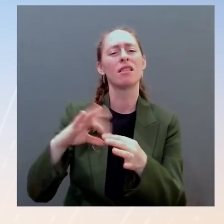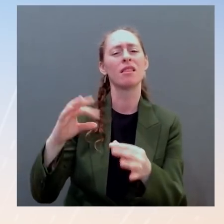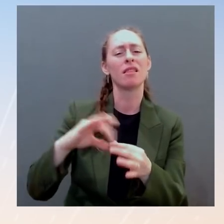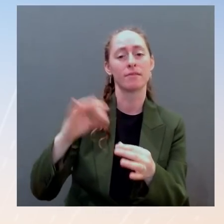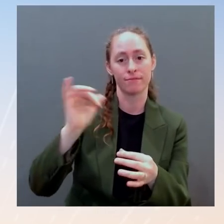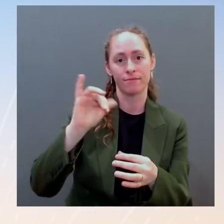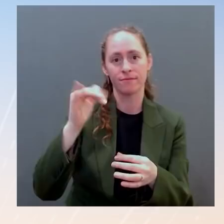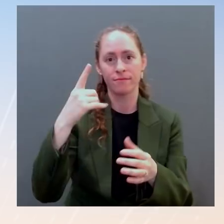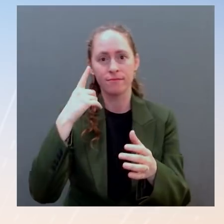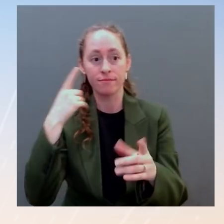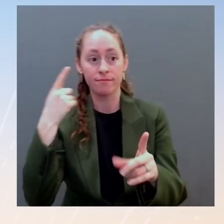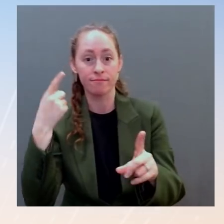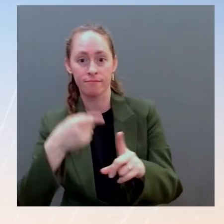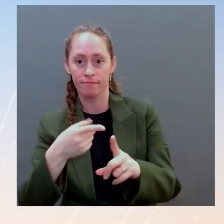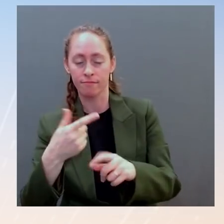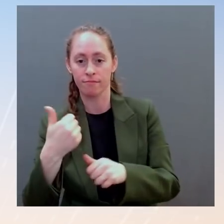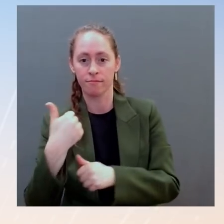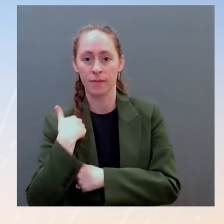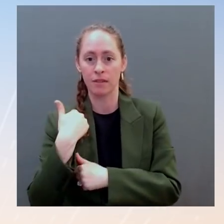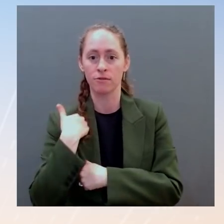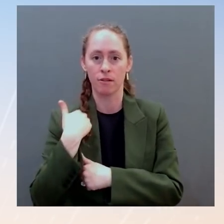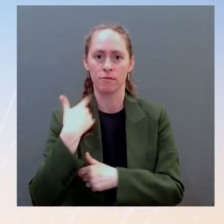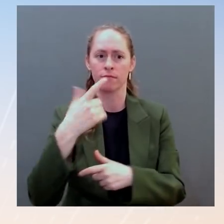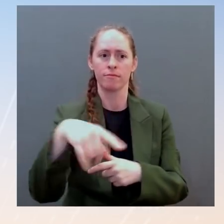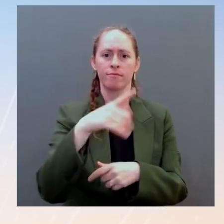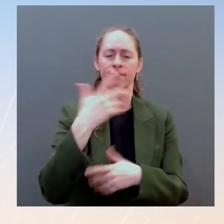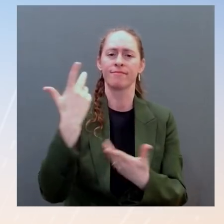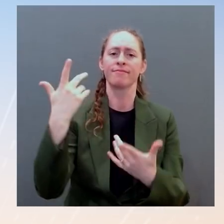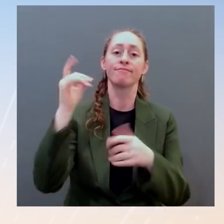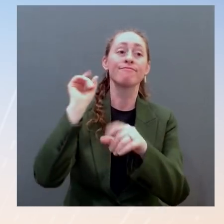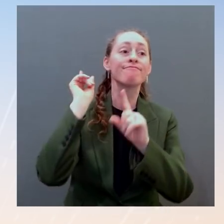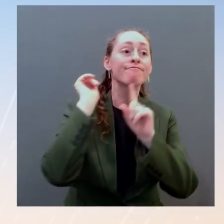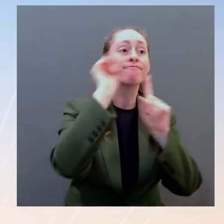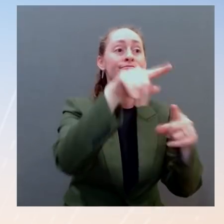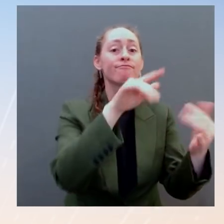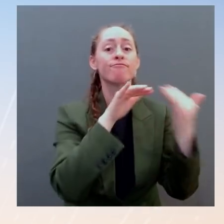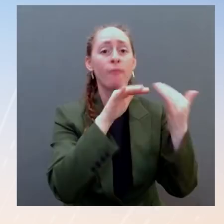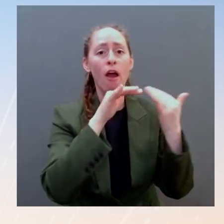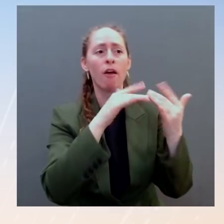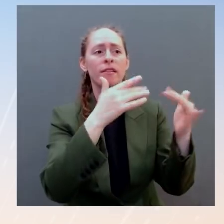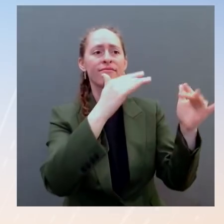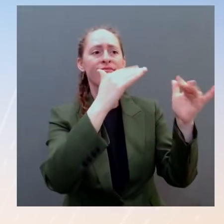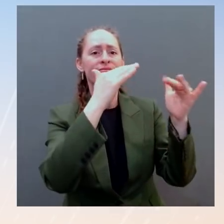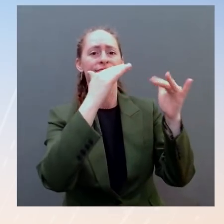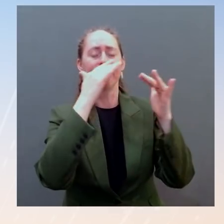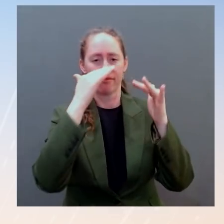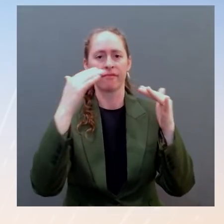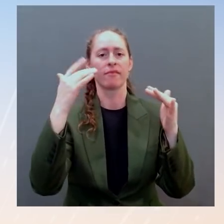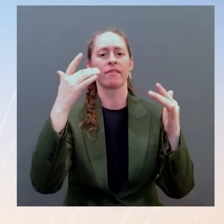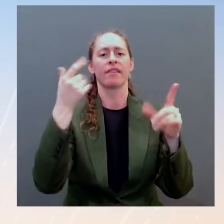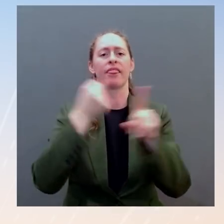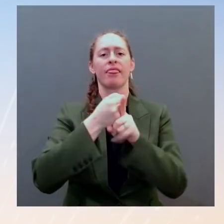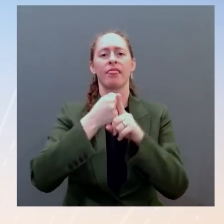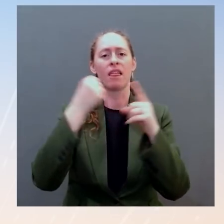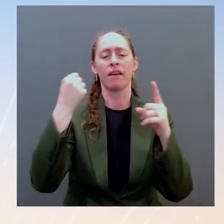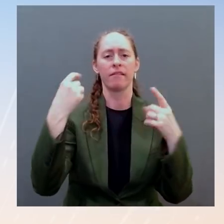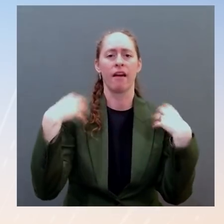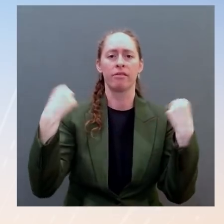for the comprehensive legislation to be passed. The House has passed a version related to this; the Senate has passed a version.